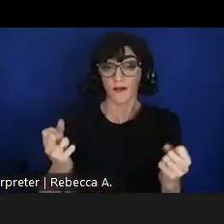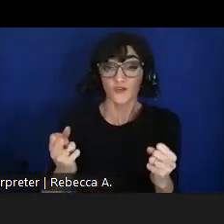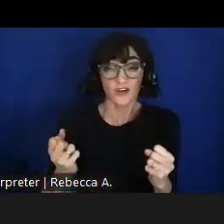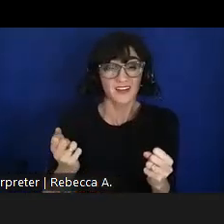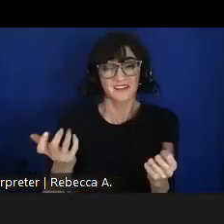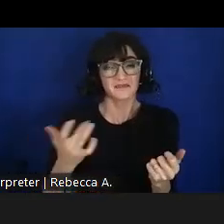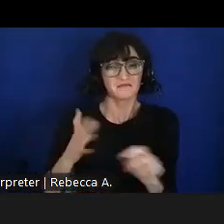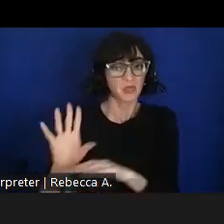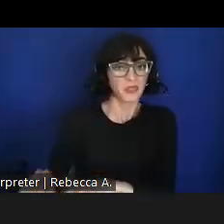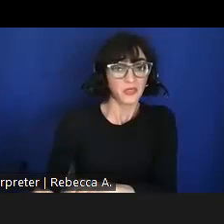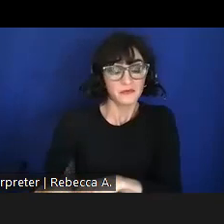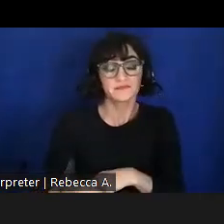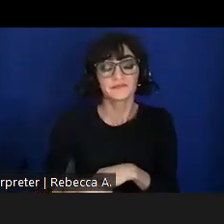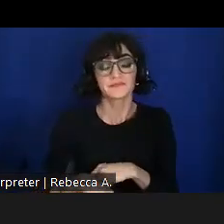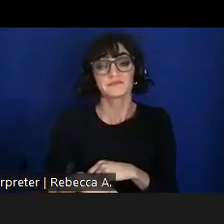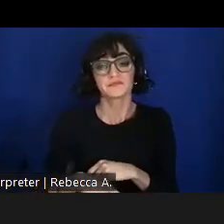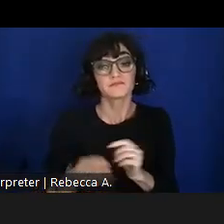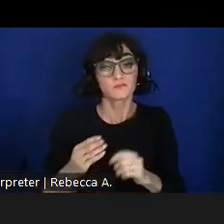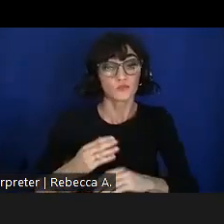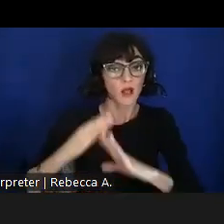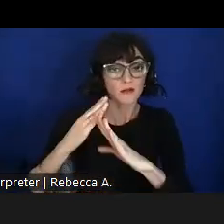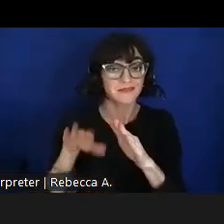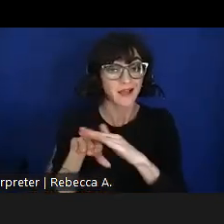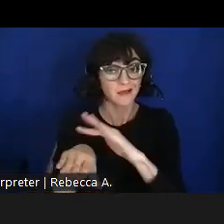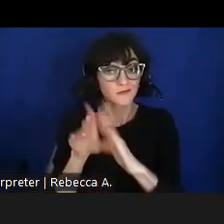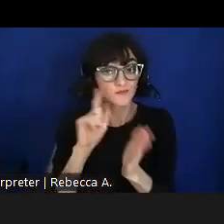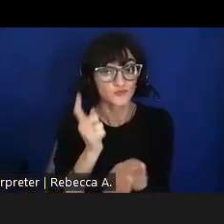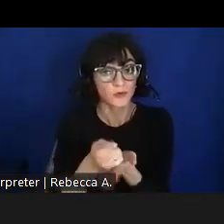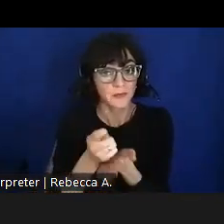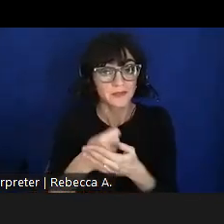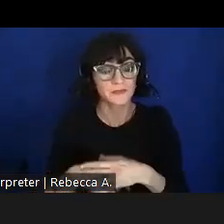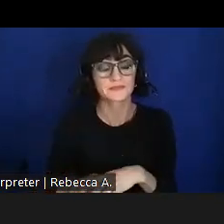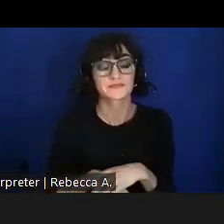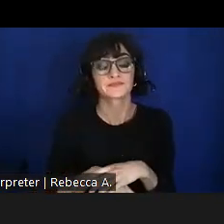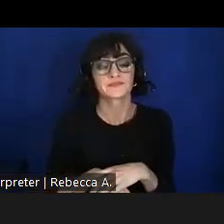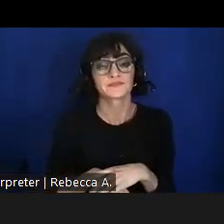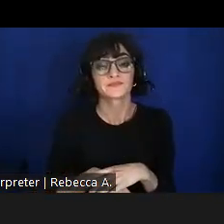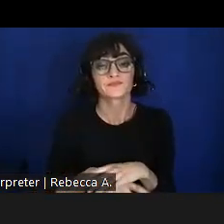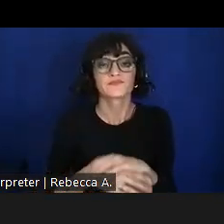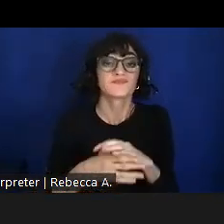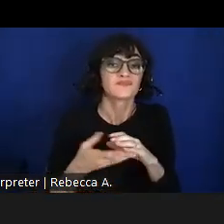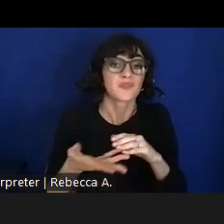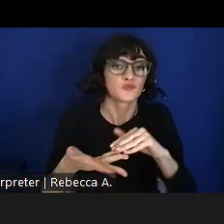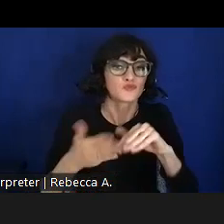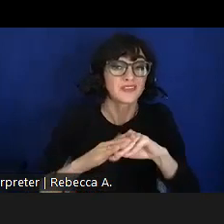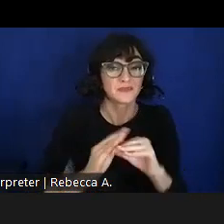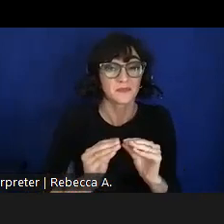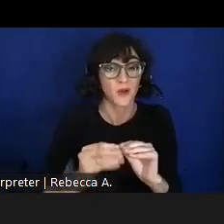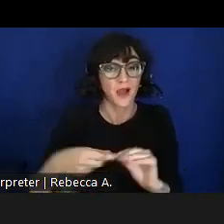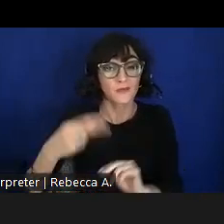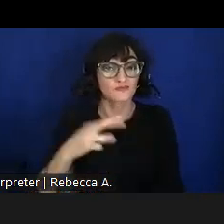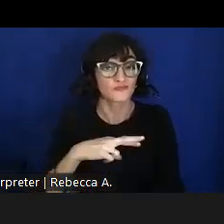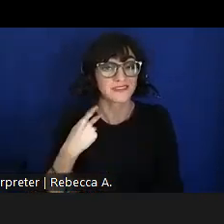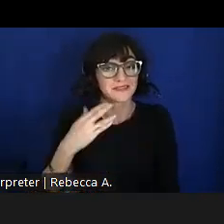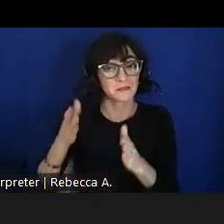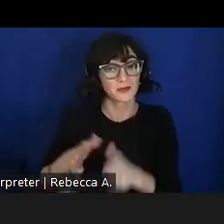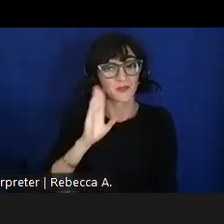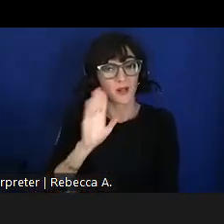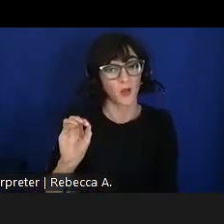that access to treatment, and increases risk of overdose. So say for instance the partner